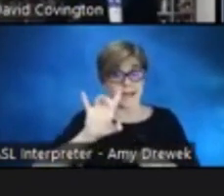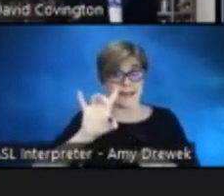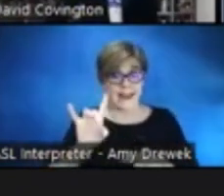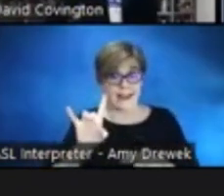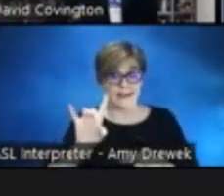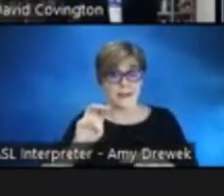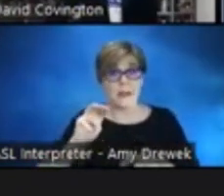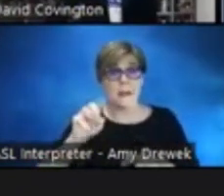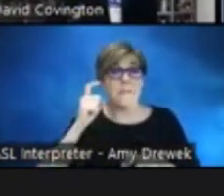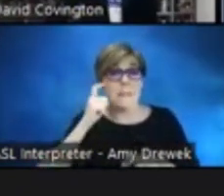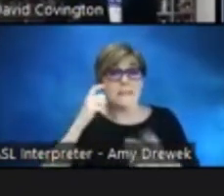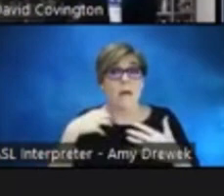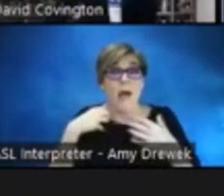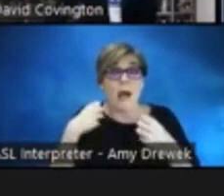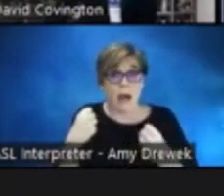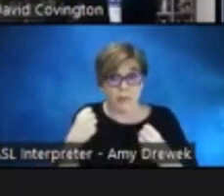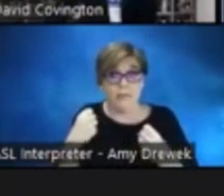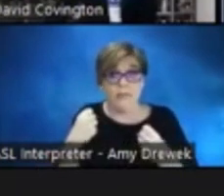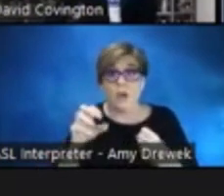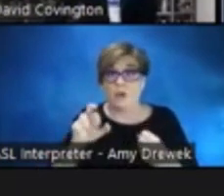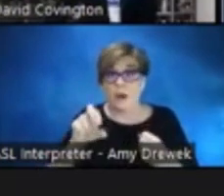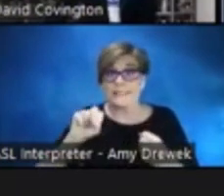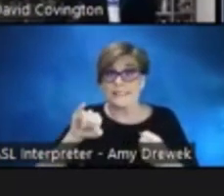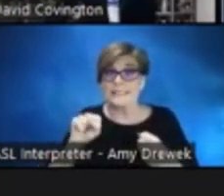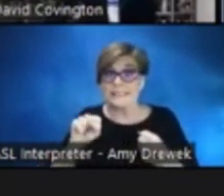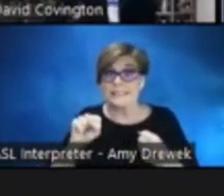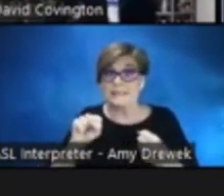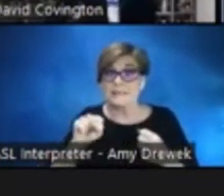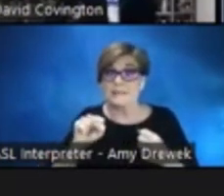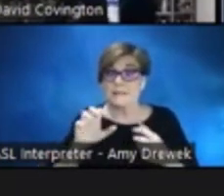ASL FOR HARD OF HEARING AND DEAF.